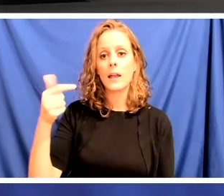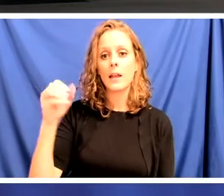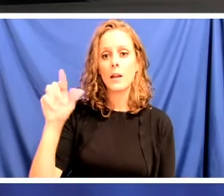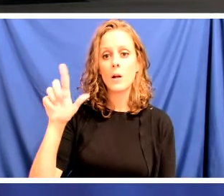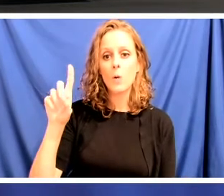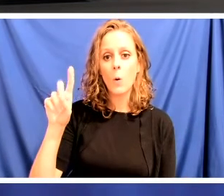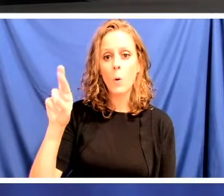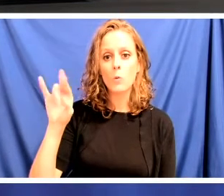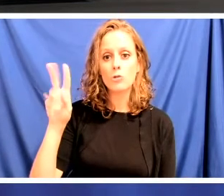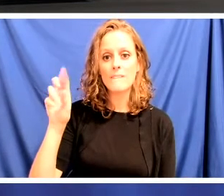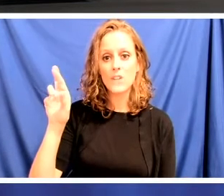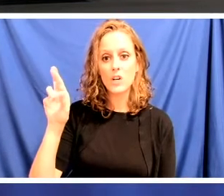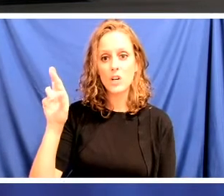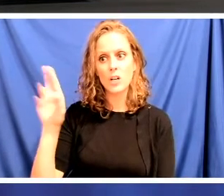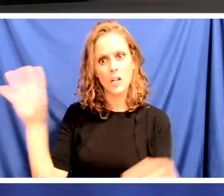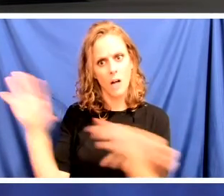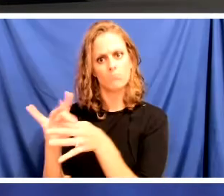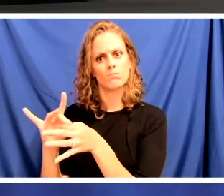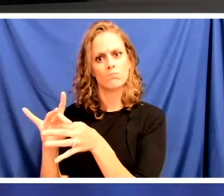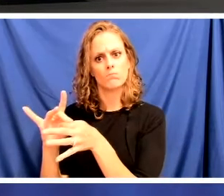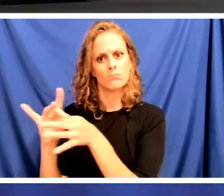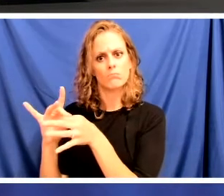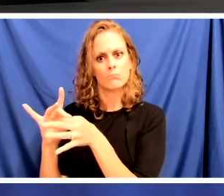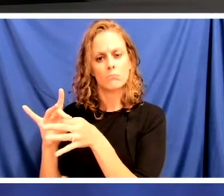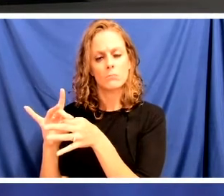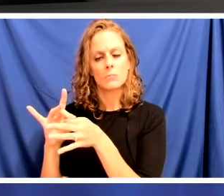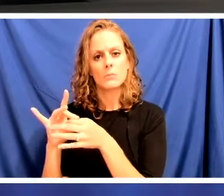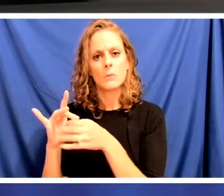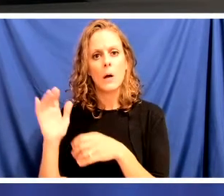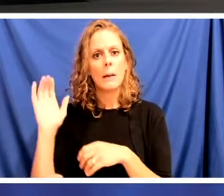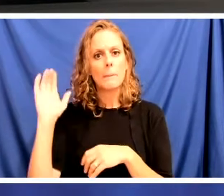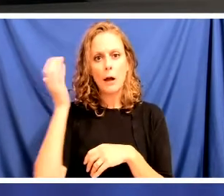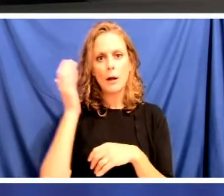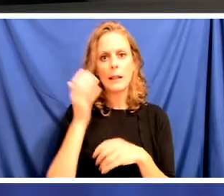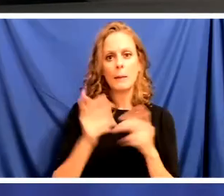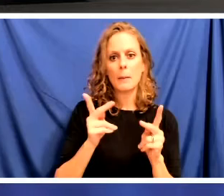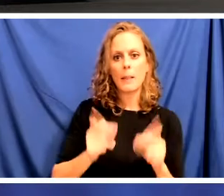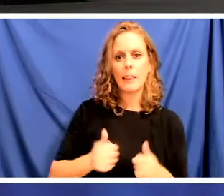For work factors, a lot of Pharaohs went down to work and gold river and through arrow jet so.